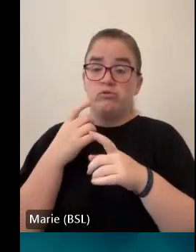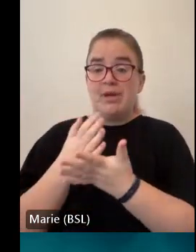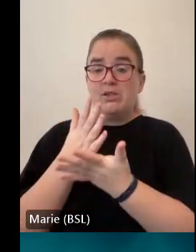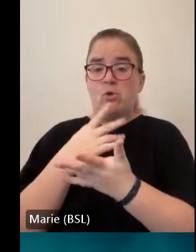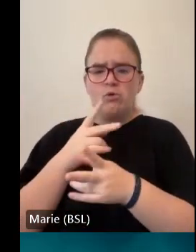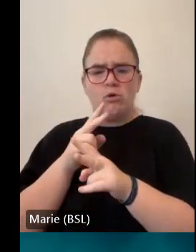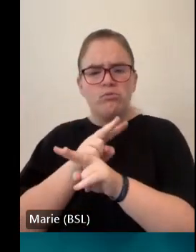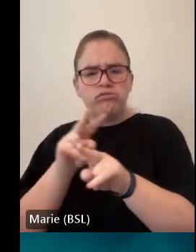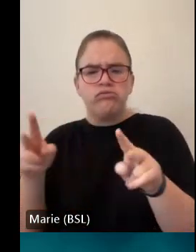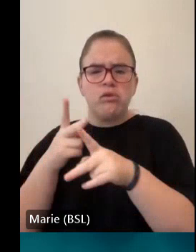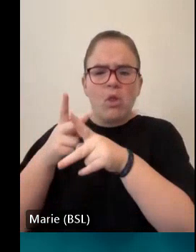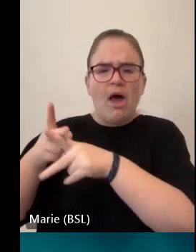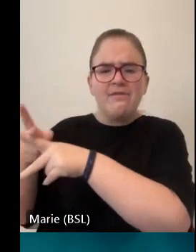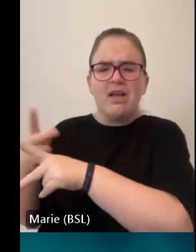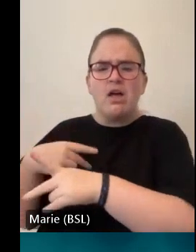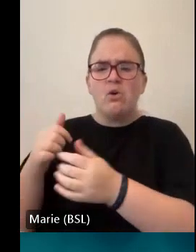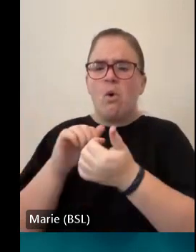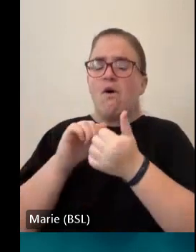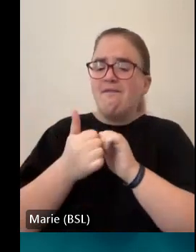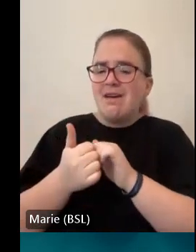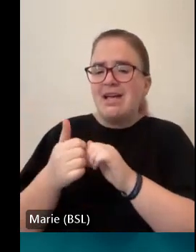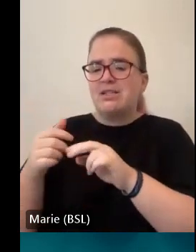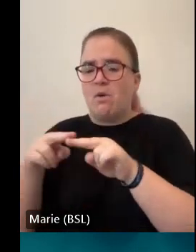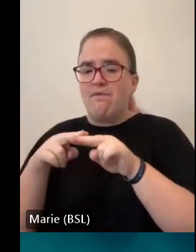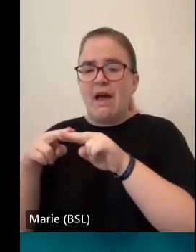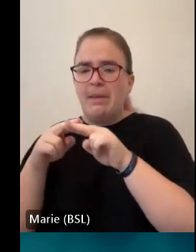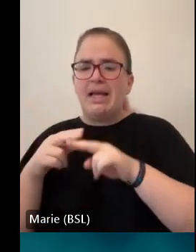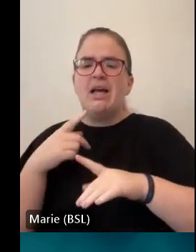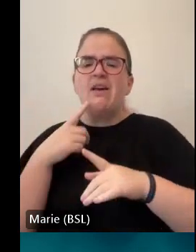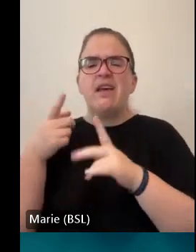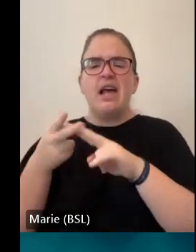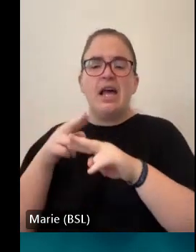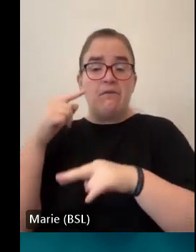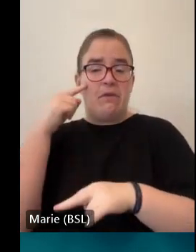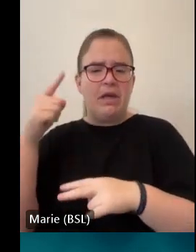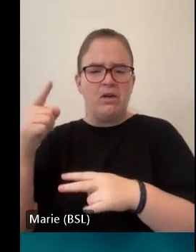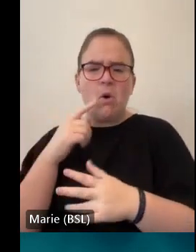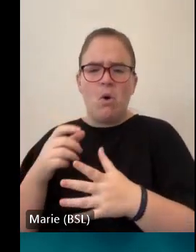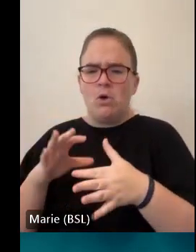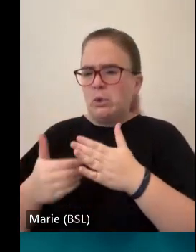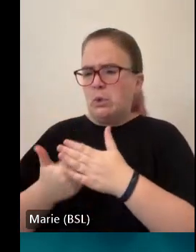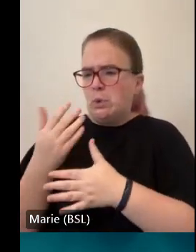So if you know somebody that's just entering into a new relationship and you think it's moving, perhaps a bit quickly